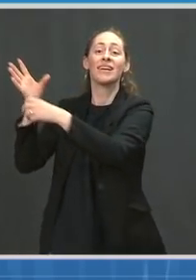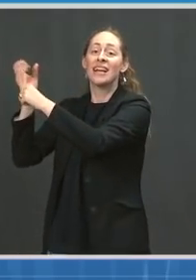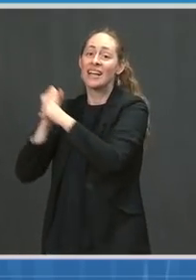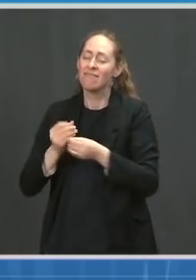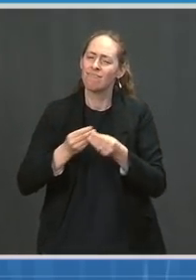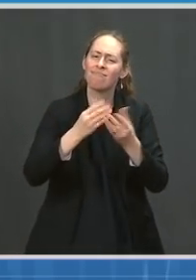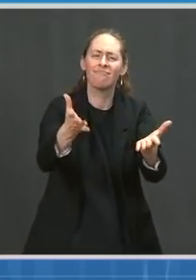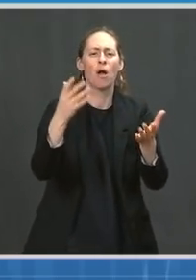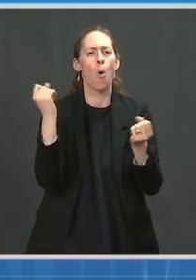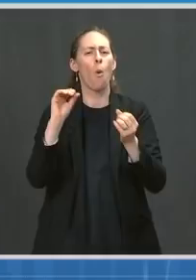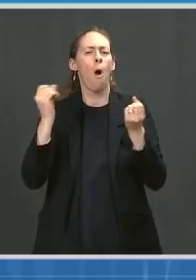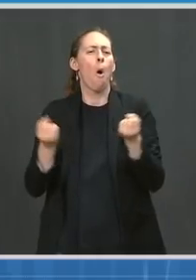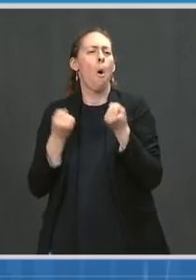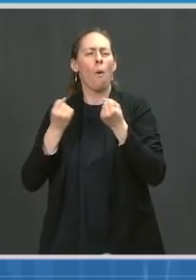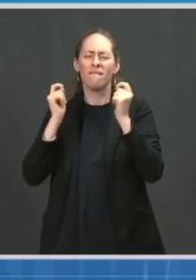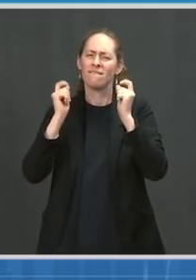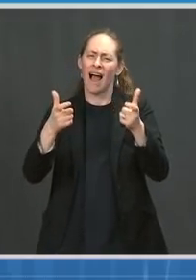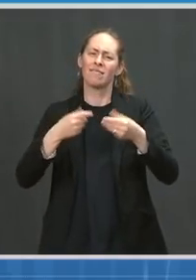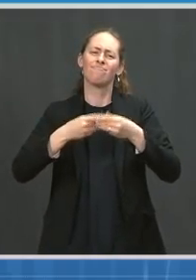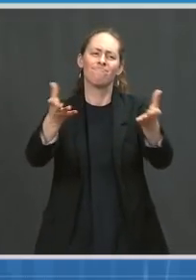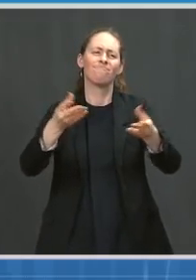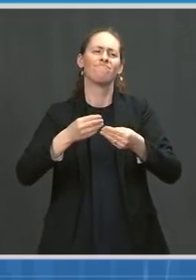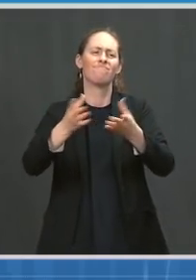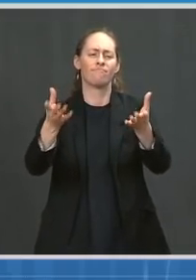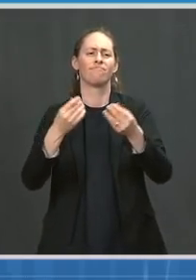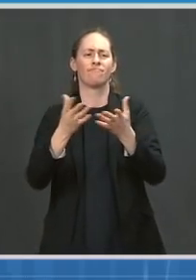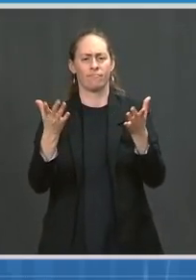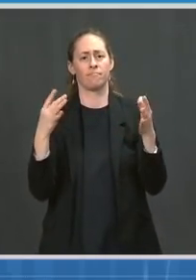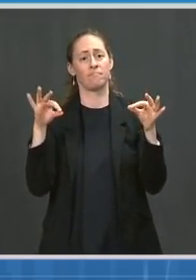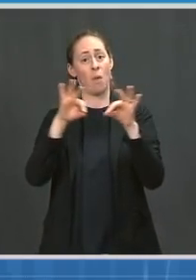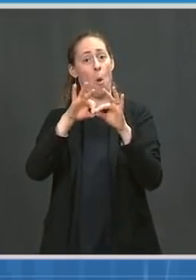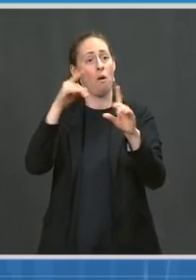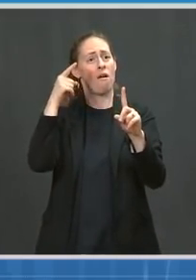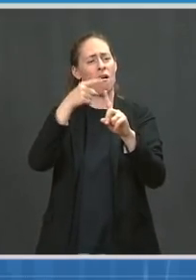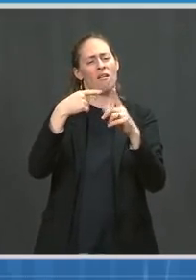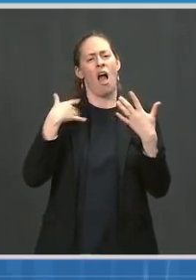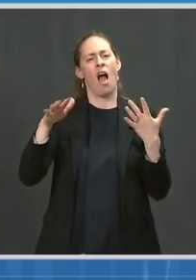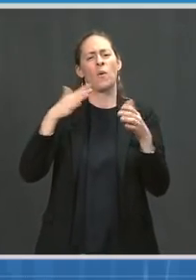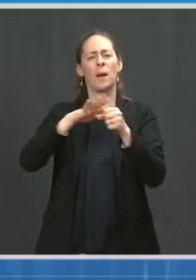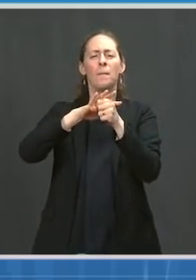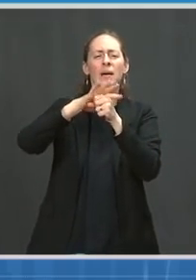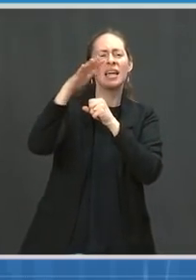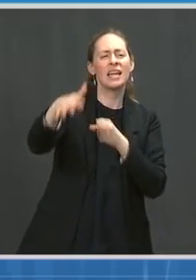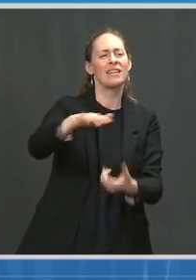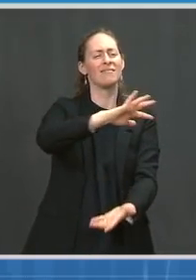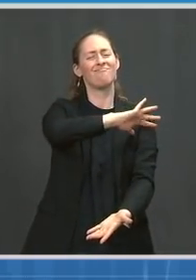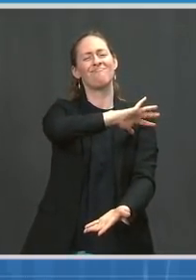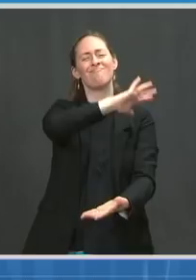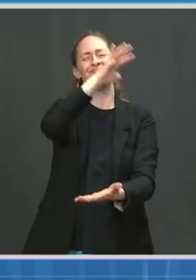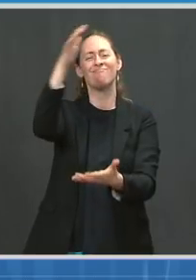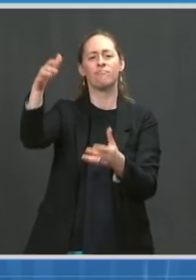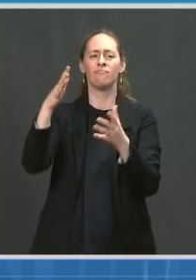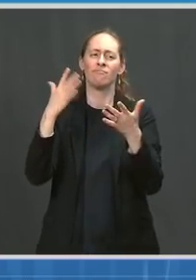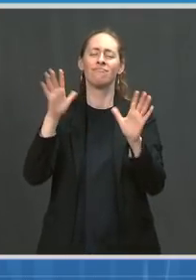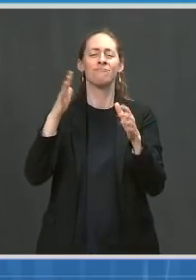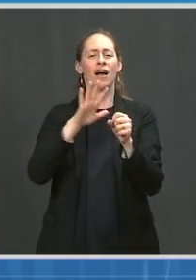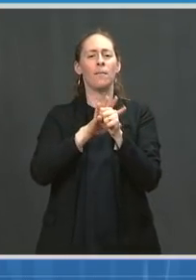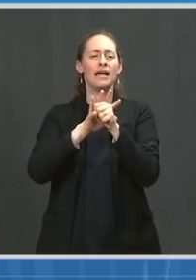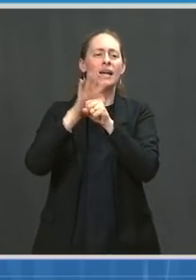Importantly, this means we have more than enough supply of Pfizer and Moderna vaccines to continue the current pace of vaccinations,